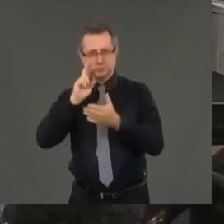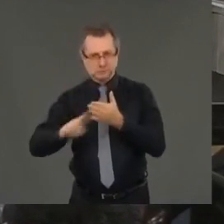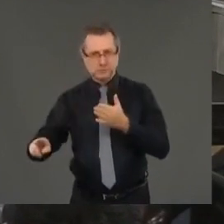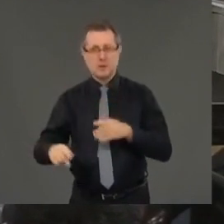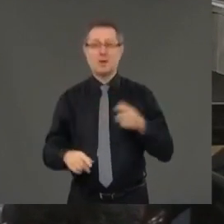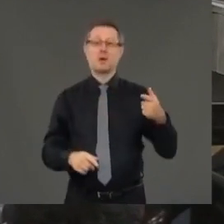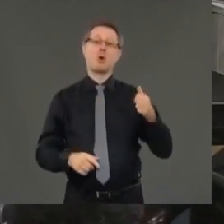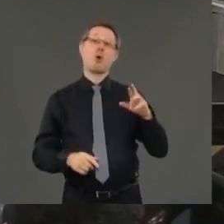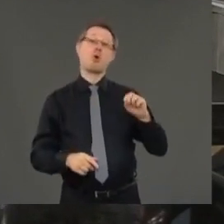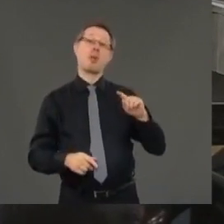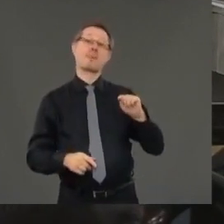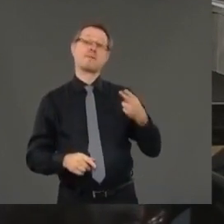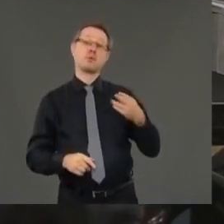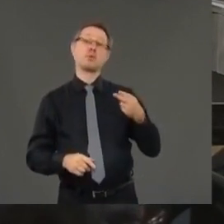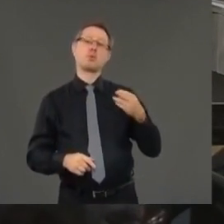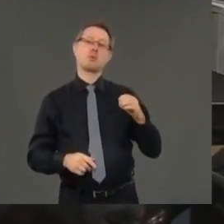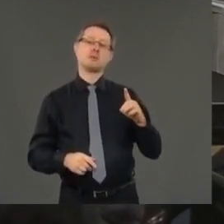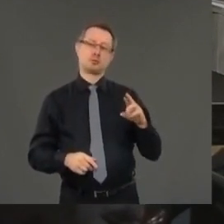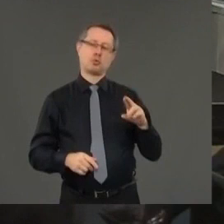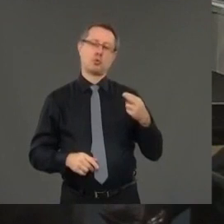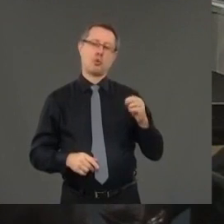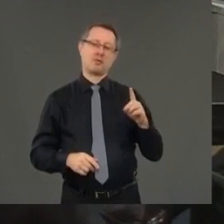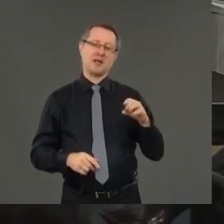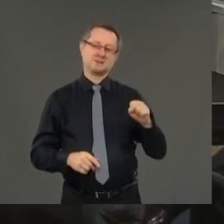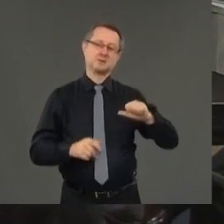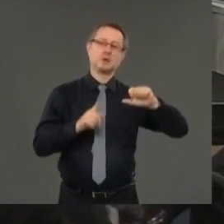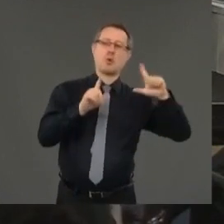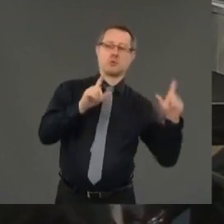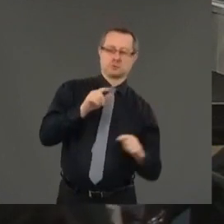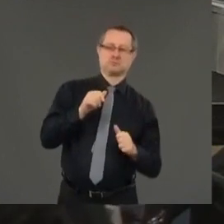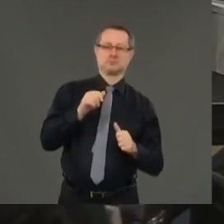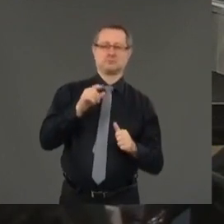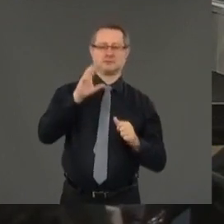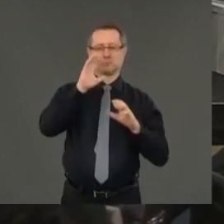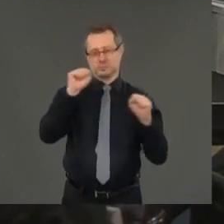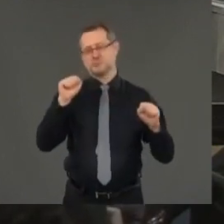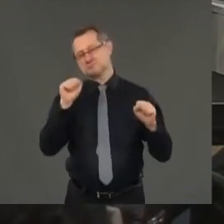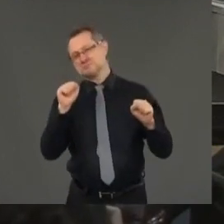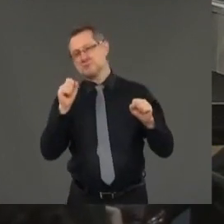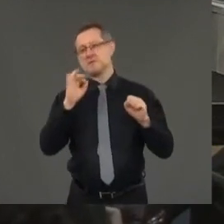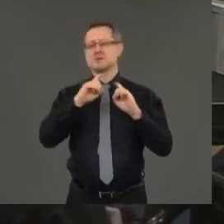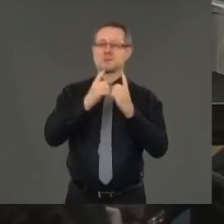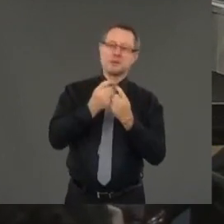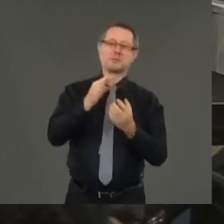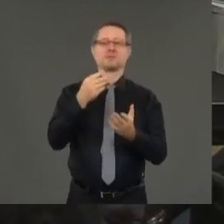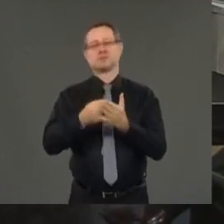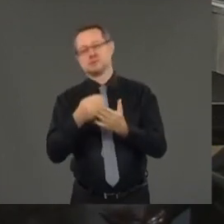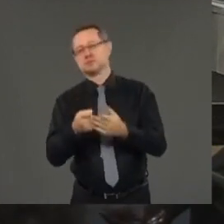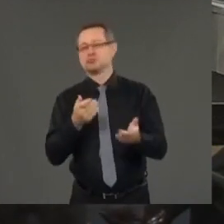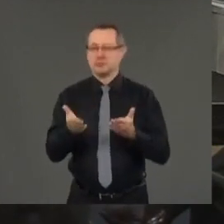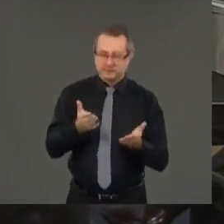BE HERE. IT MY IMMEDIATE RIGHT, MELISSA DeROZAN. SECRETARY TO THE LIEUTENANT